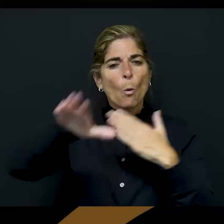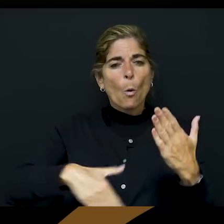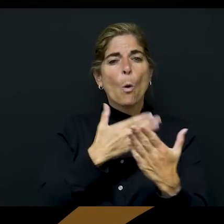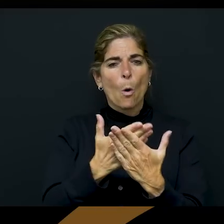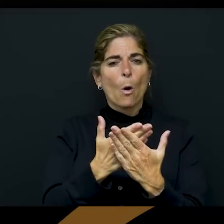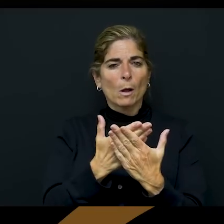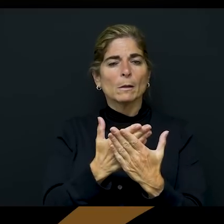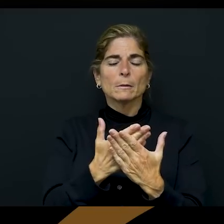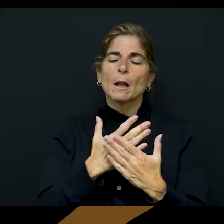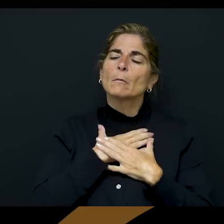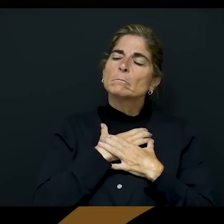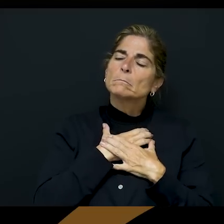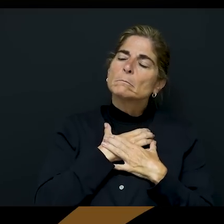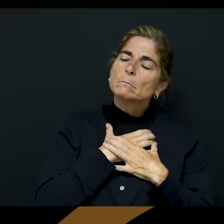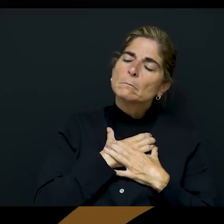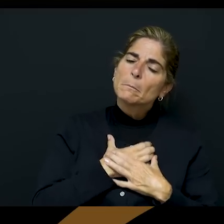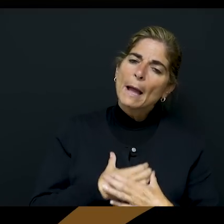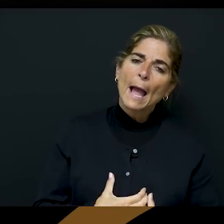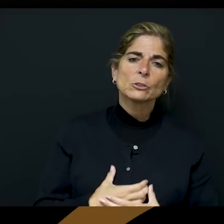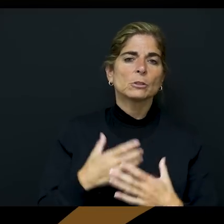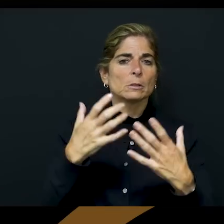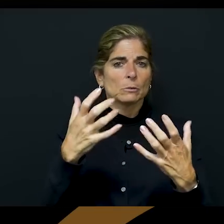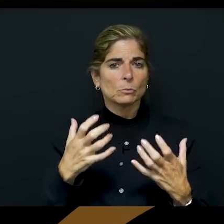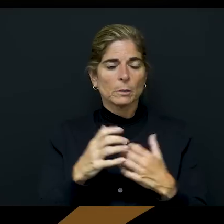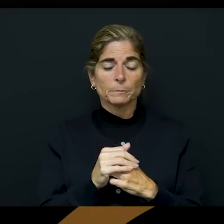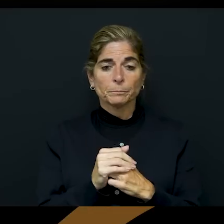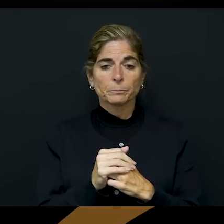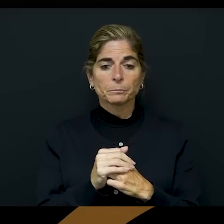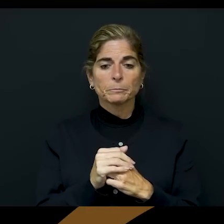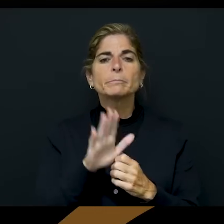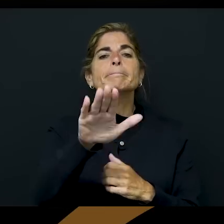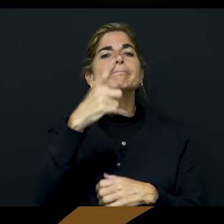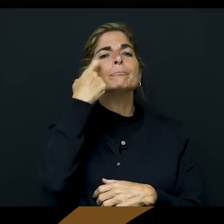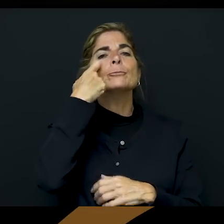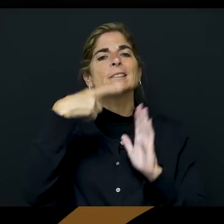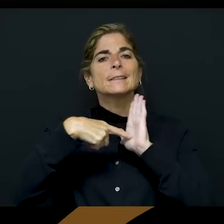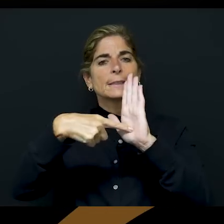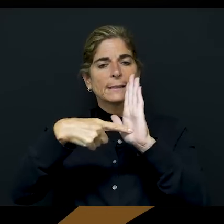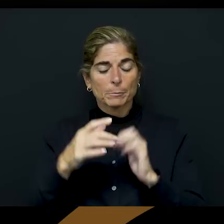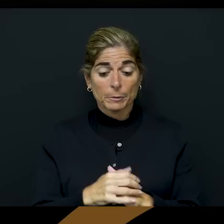It's something that I'm incredibly passionate about. I'll take a recent example.